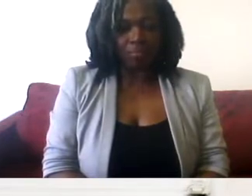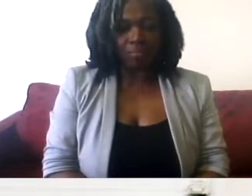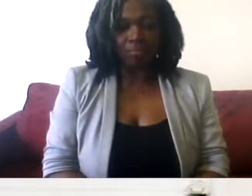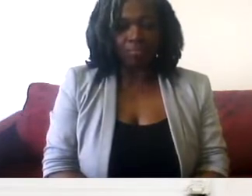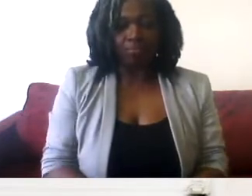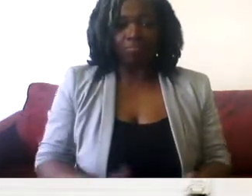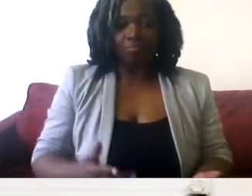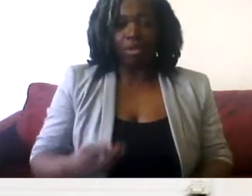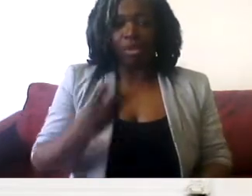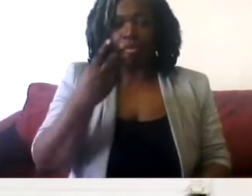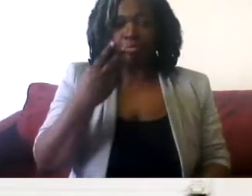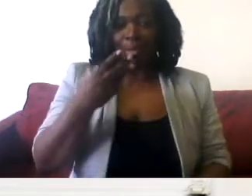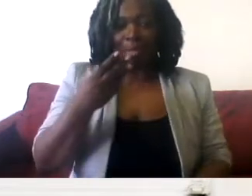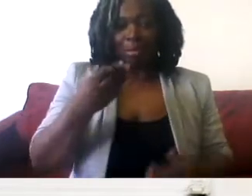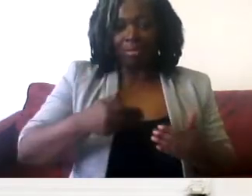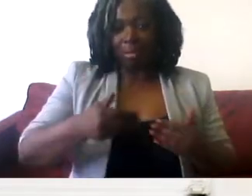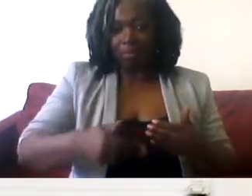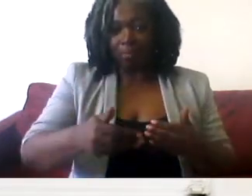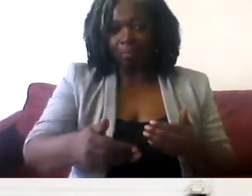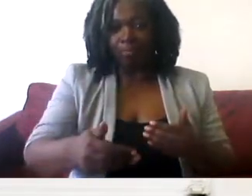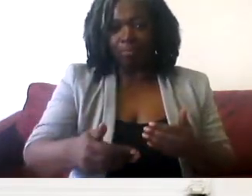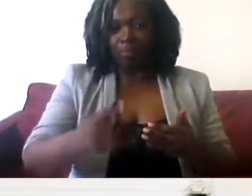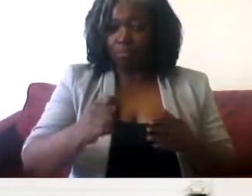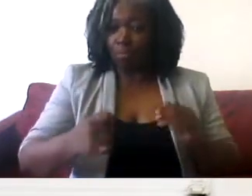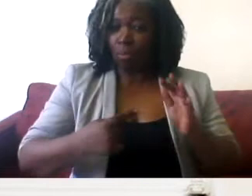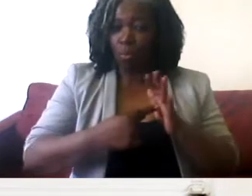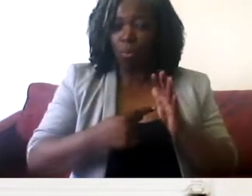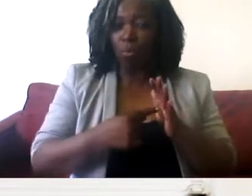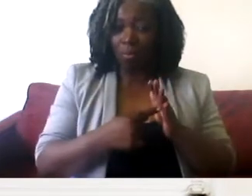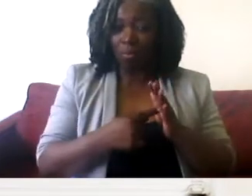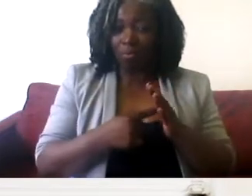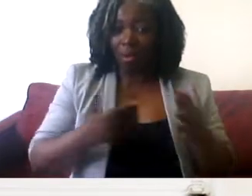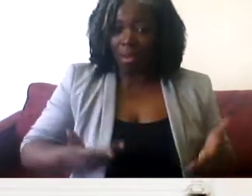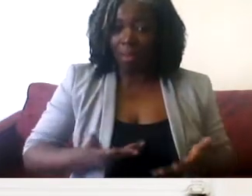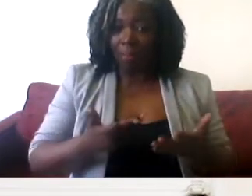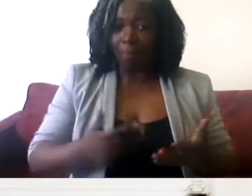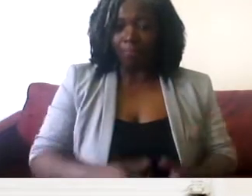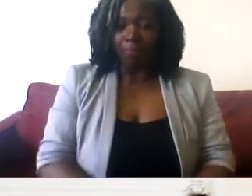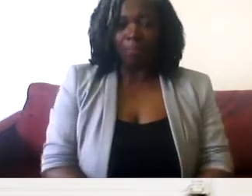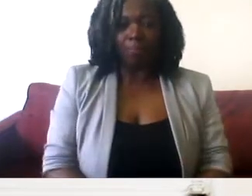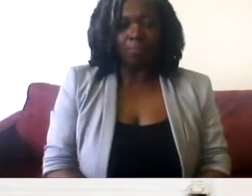So there are three steps. These steps are